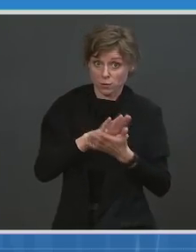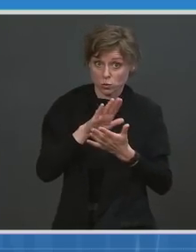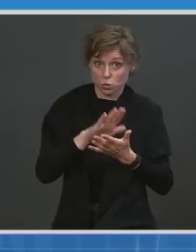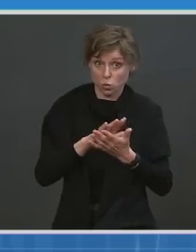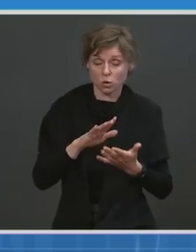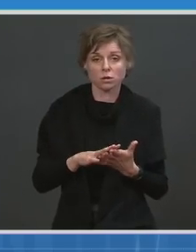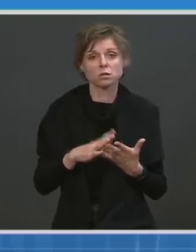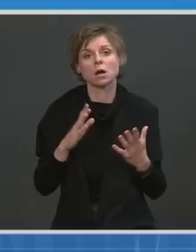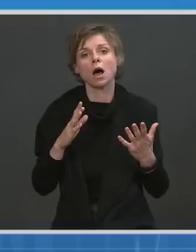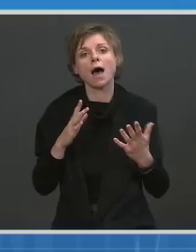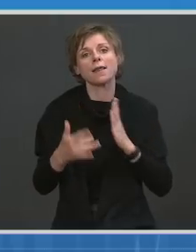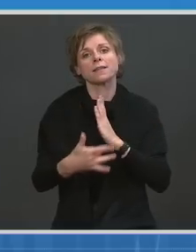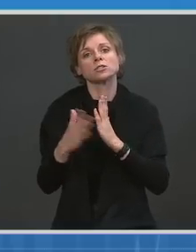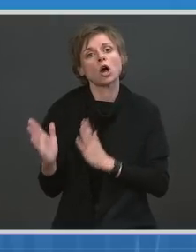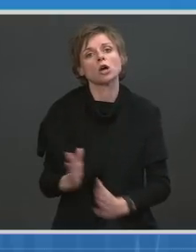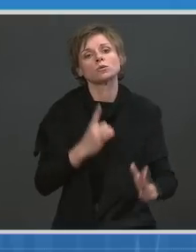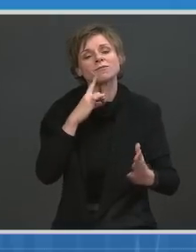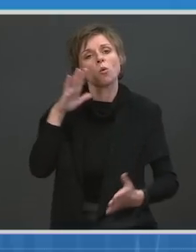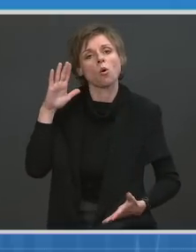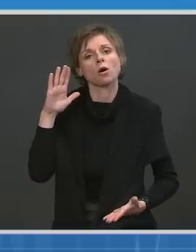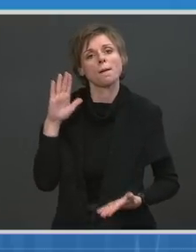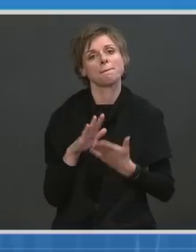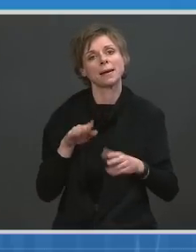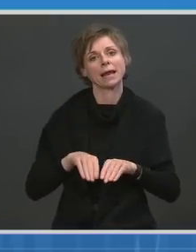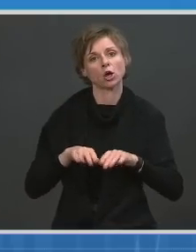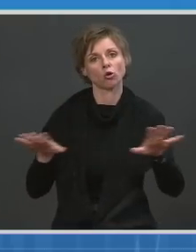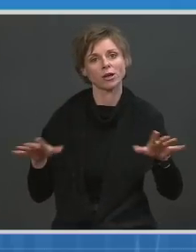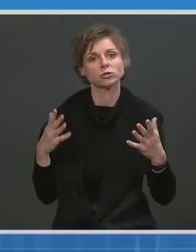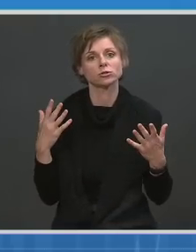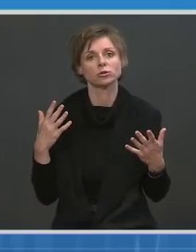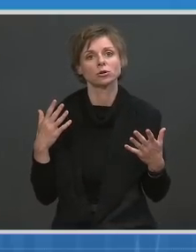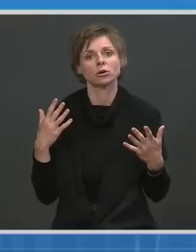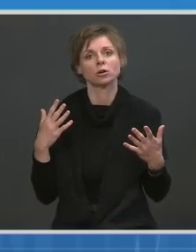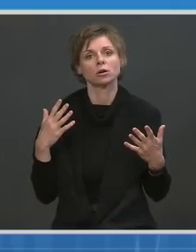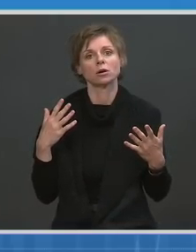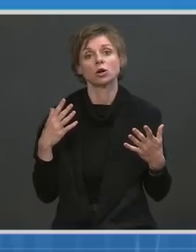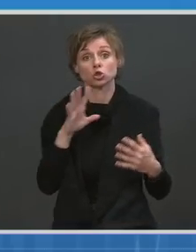when layered with integration strategies that we have demonstrated, talk about distancing, masking,